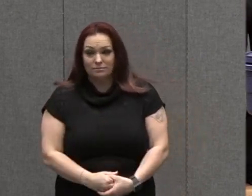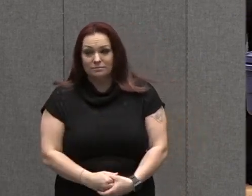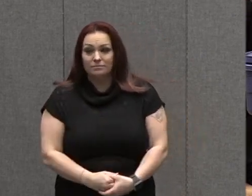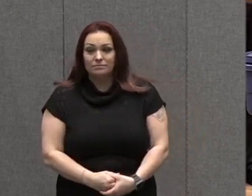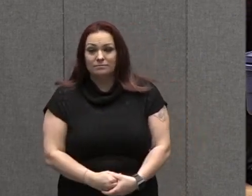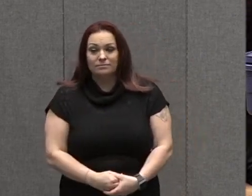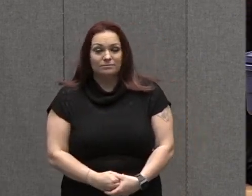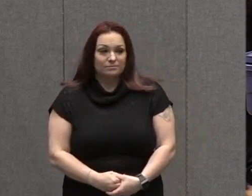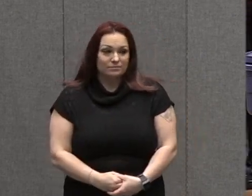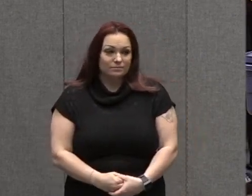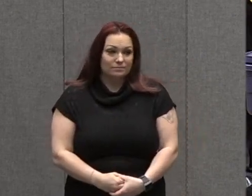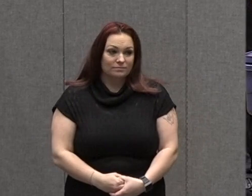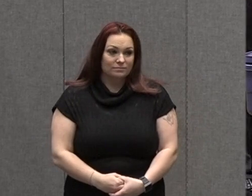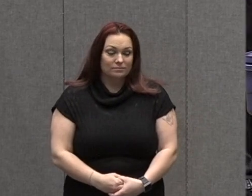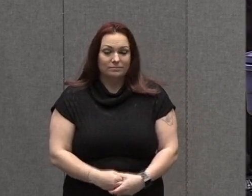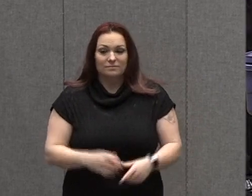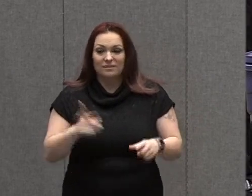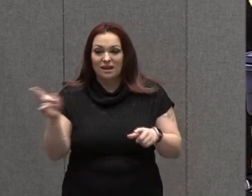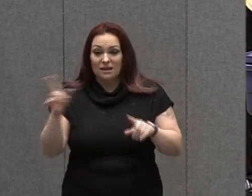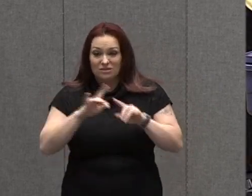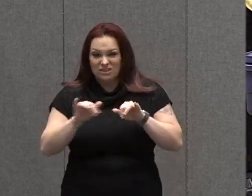Okay! Now we're going to say and play it.